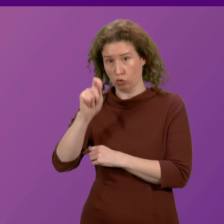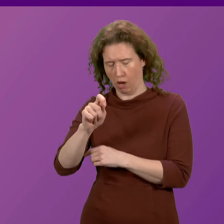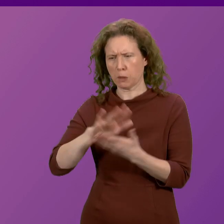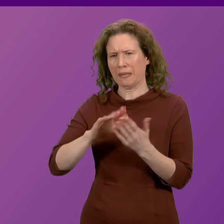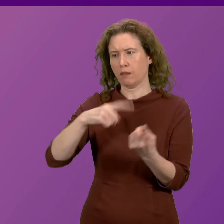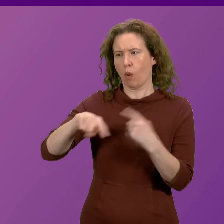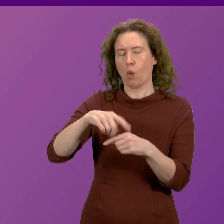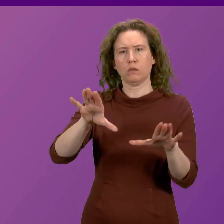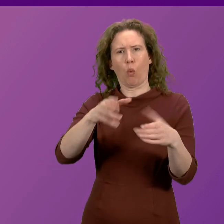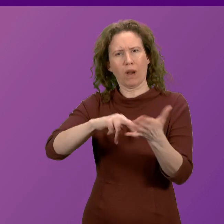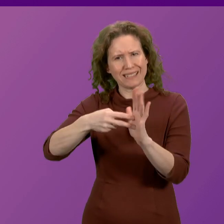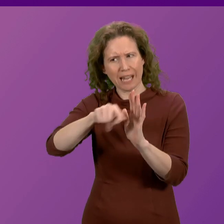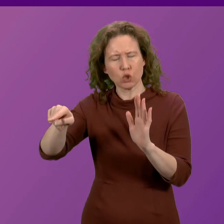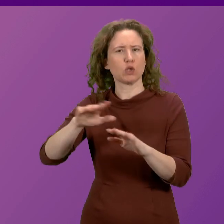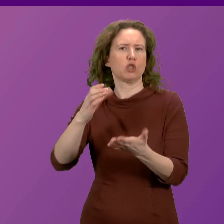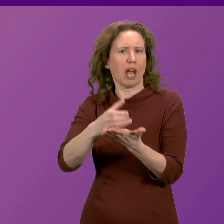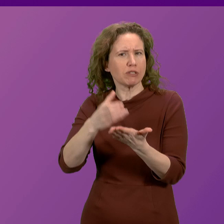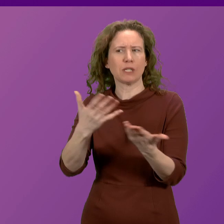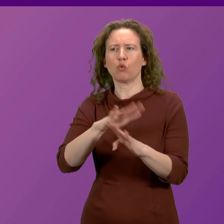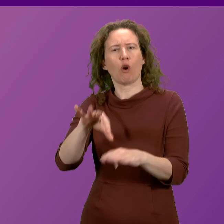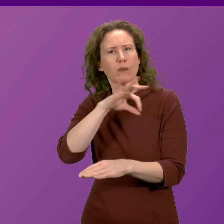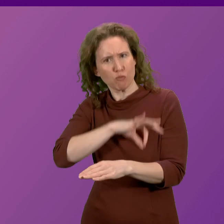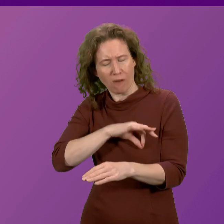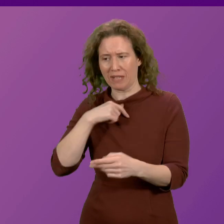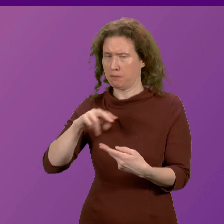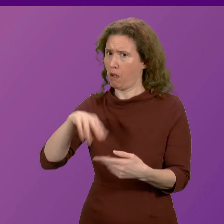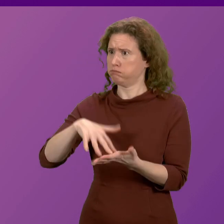impact of increased employer national insurance contributions on the sector in Scotland.